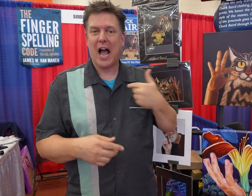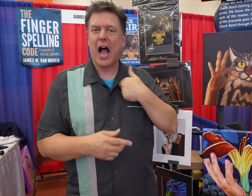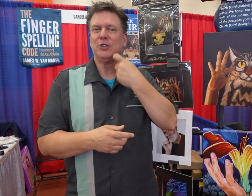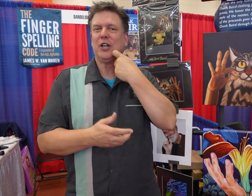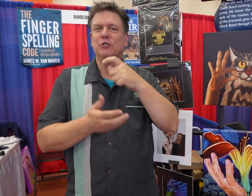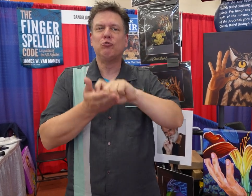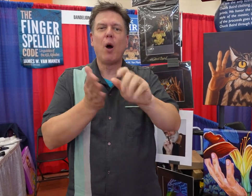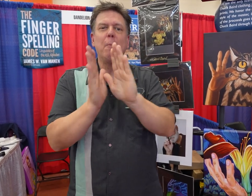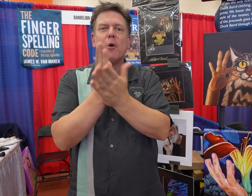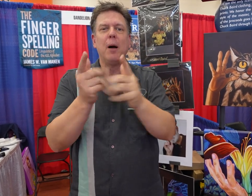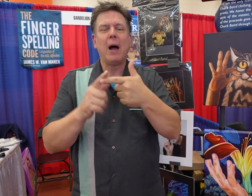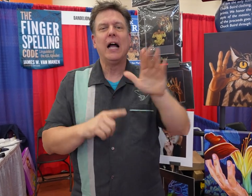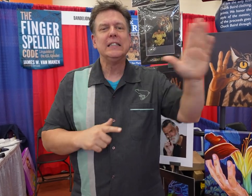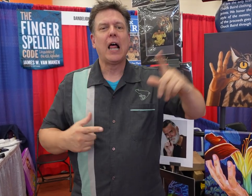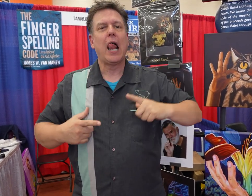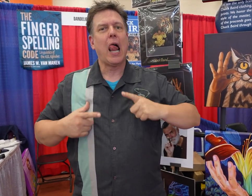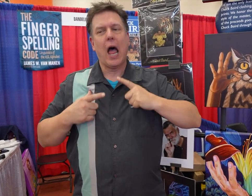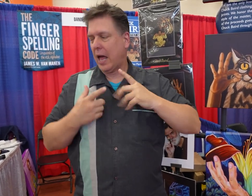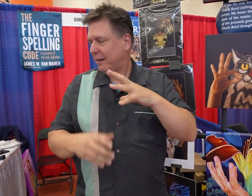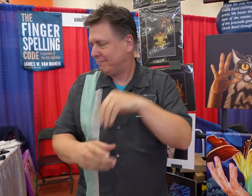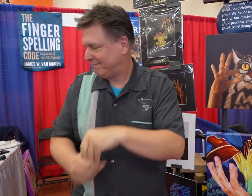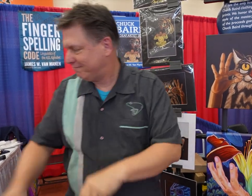I just wrote a book about his life.